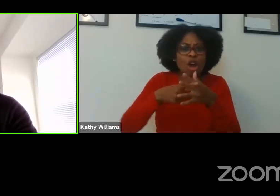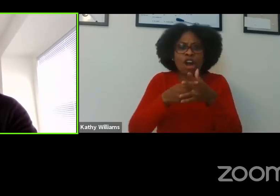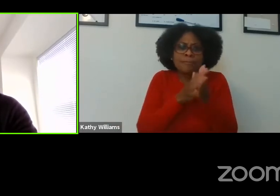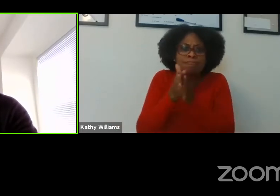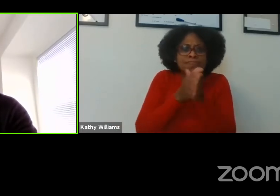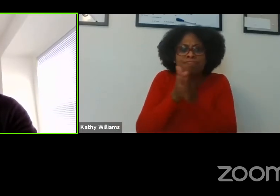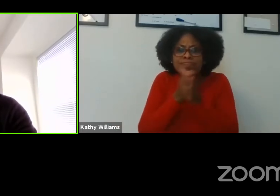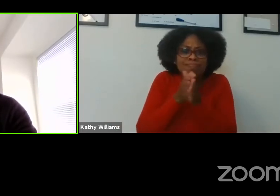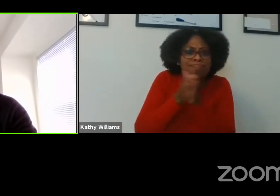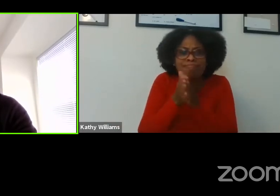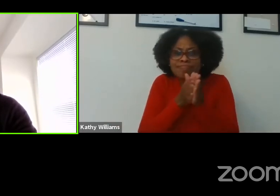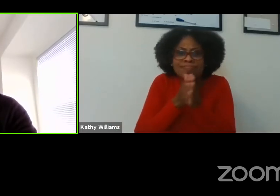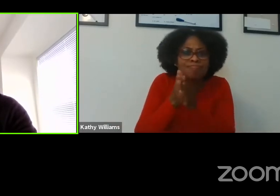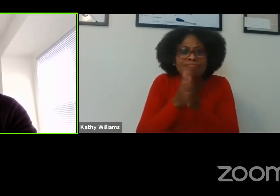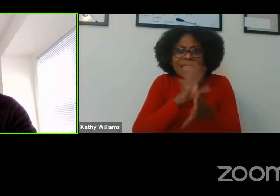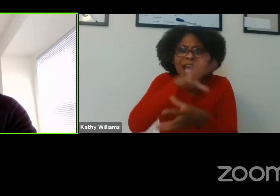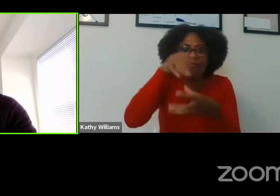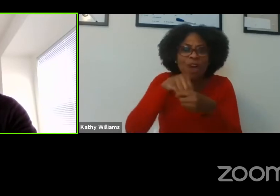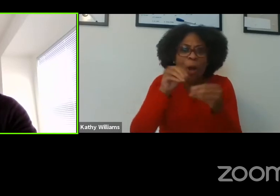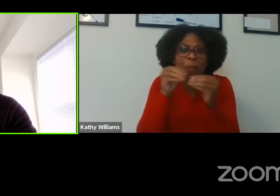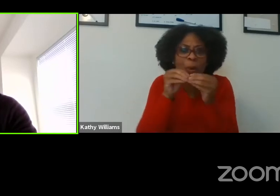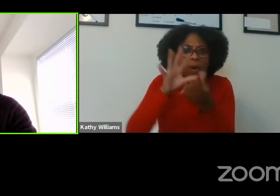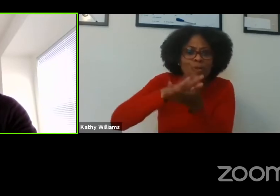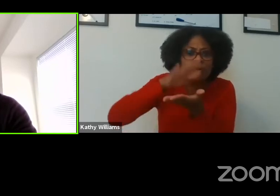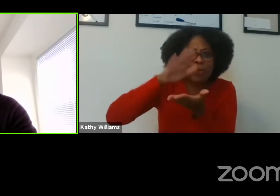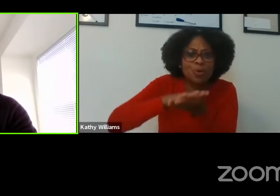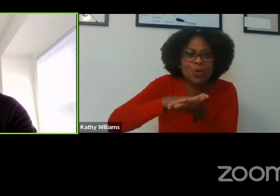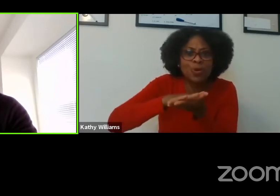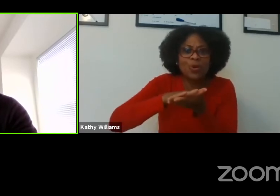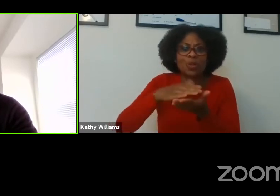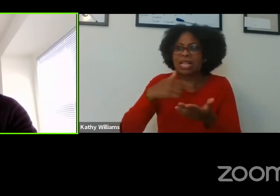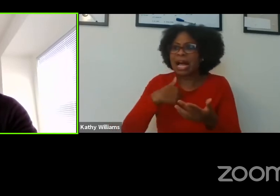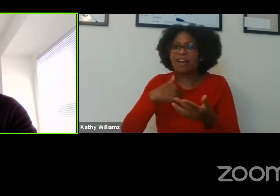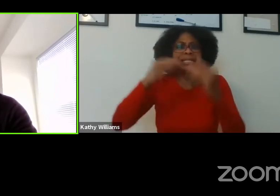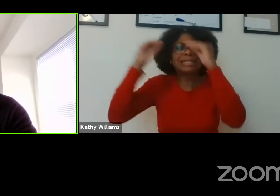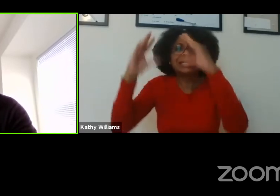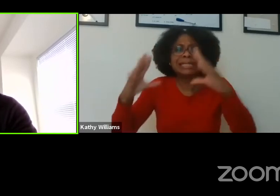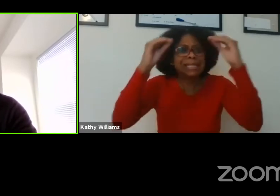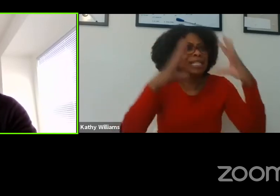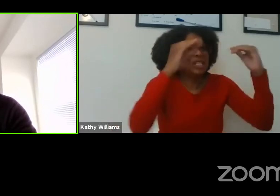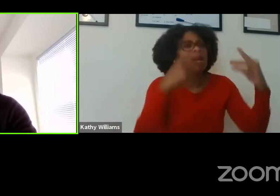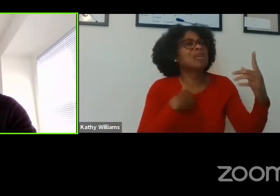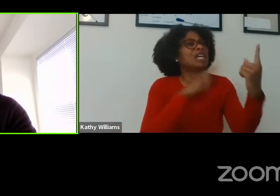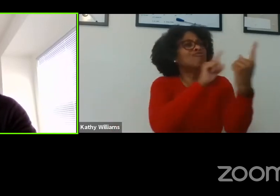know, the struggles that I was having in school, I started making friends with teachers and faculty and staff, and they would always